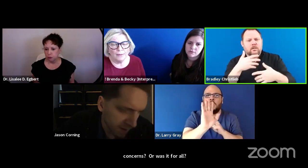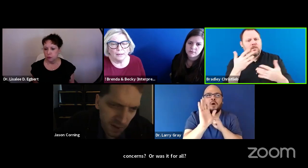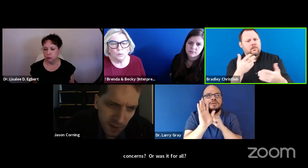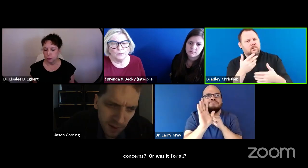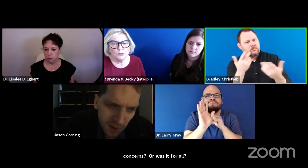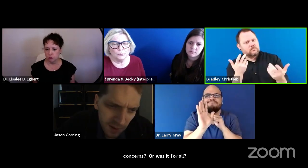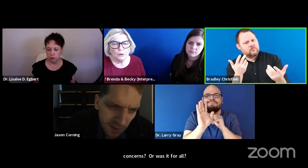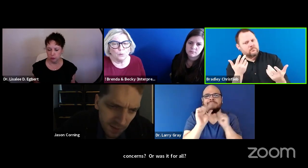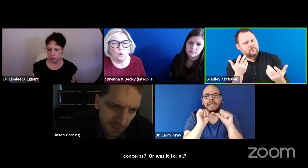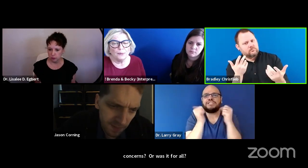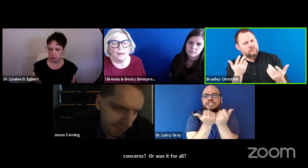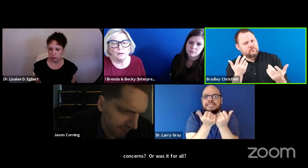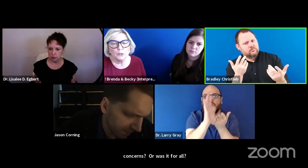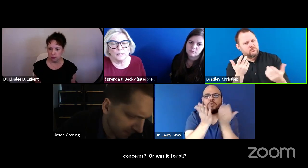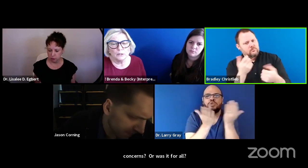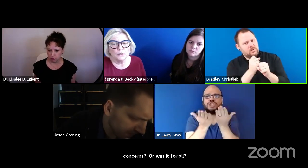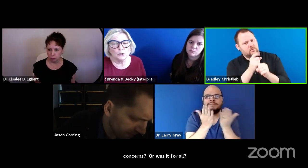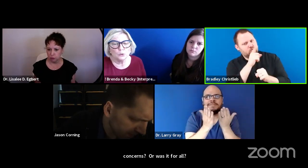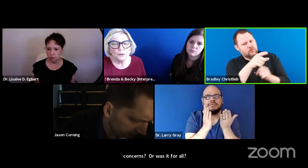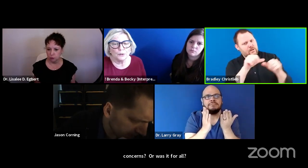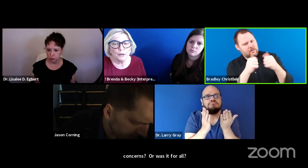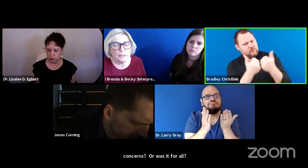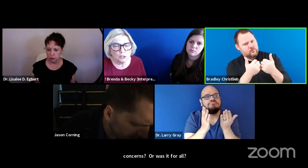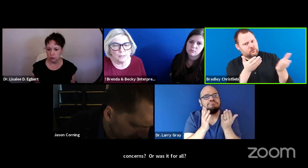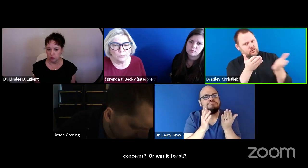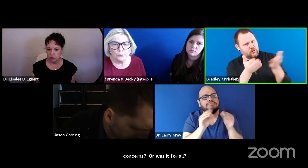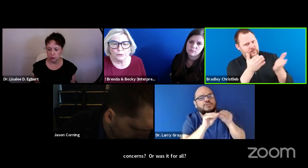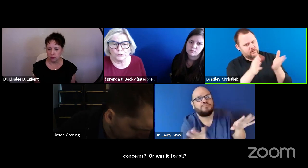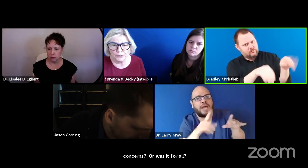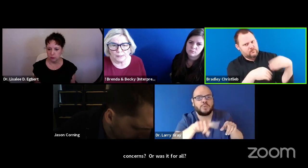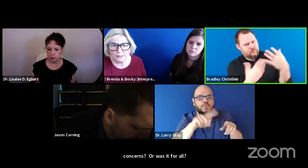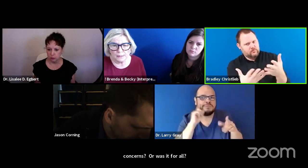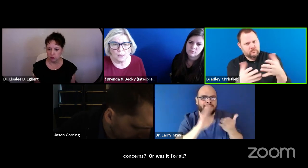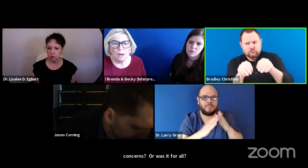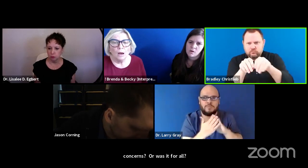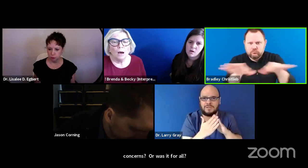And then I want to know what they are doing to ensure that their agency or their services